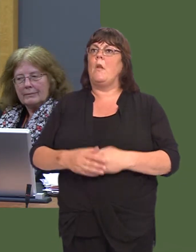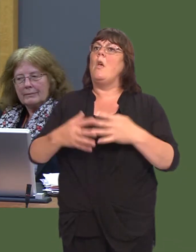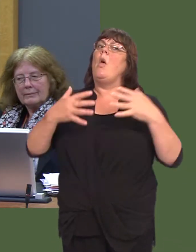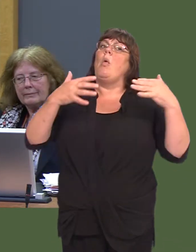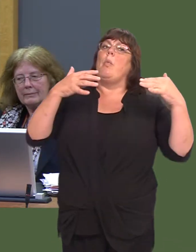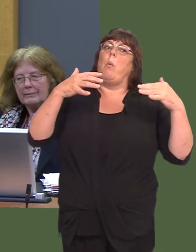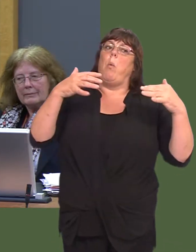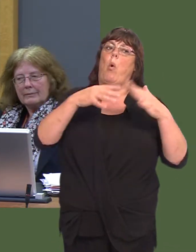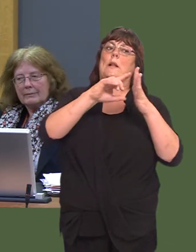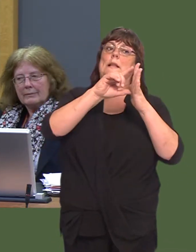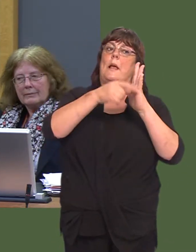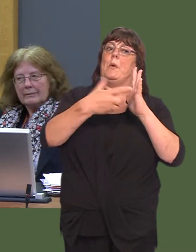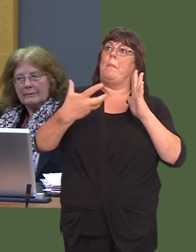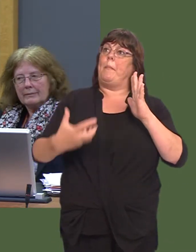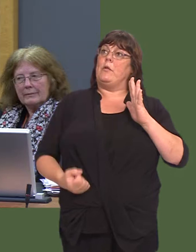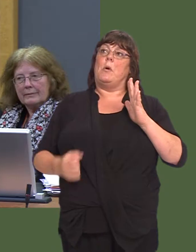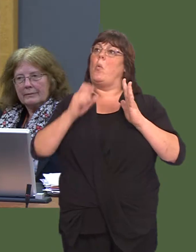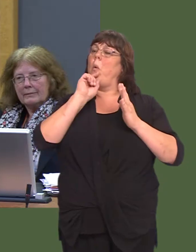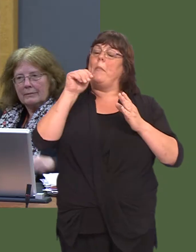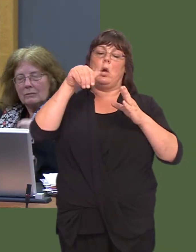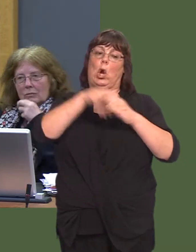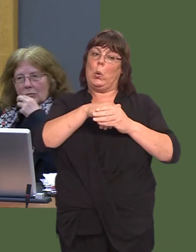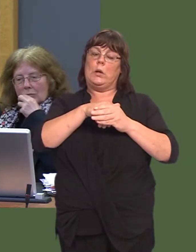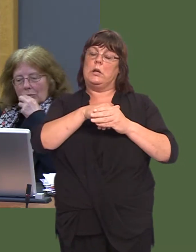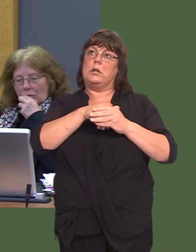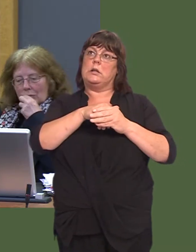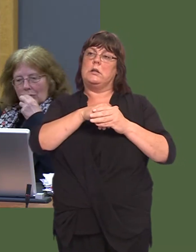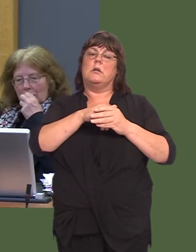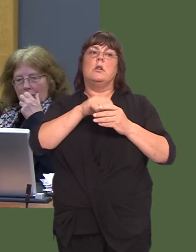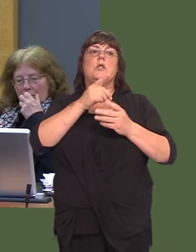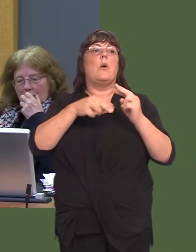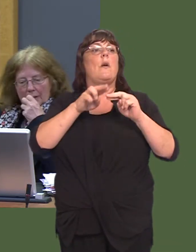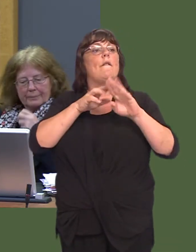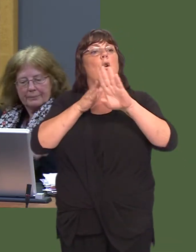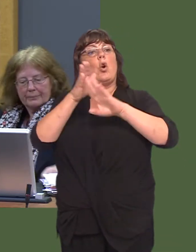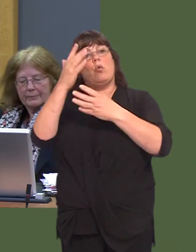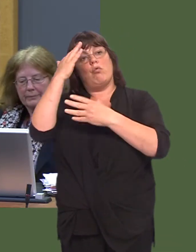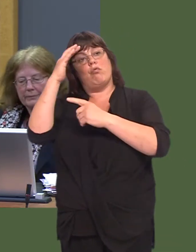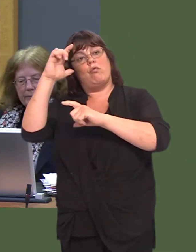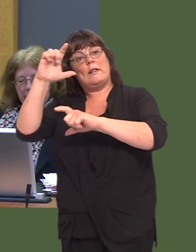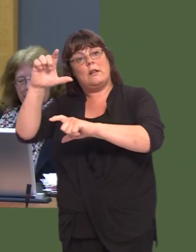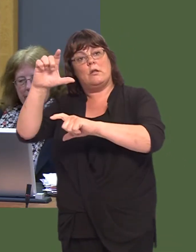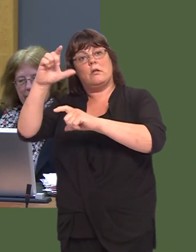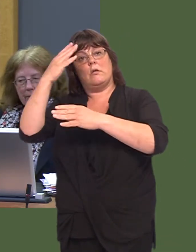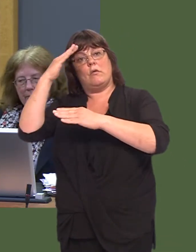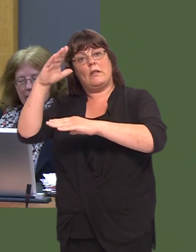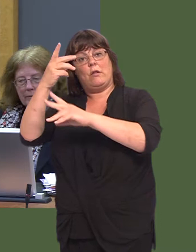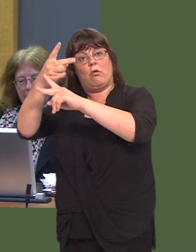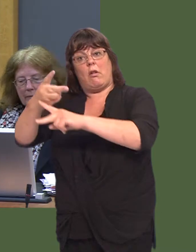disablement pension being introduced in Wales, which means that Welsh veterans no longer have to use any part of this to pay for the care they need.